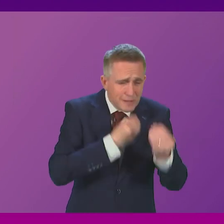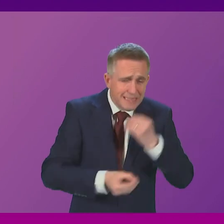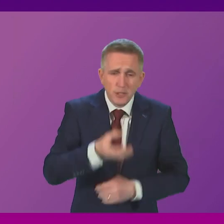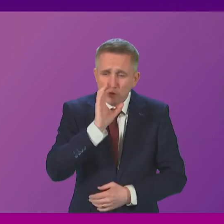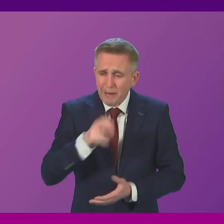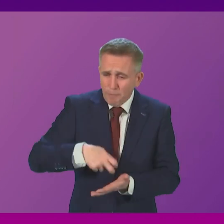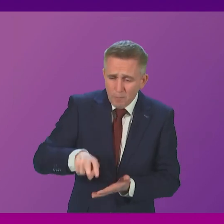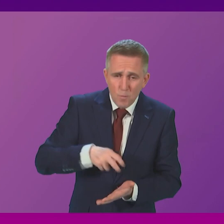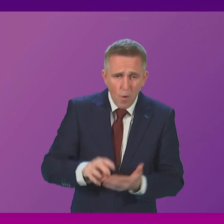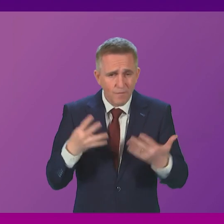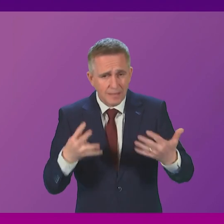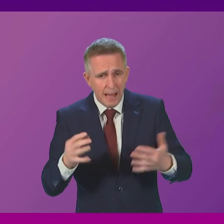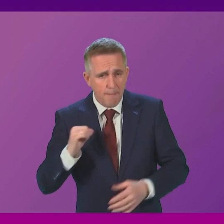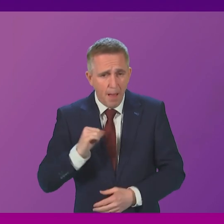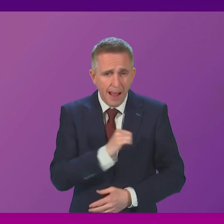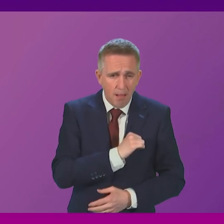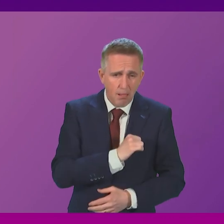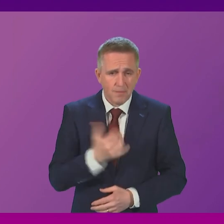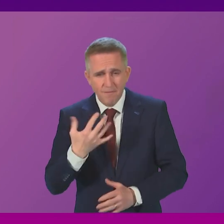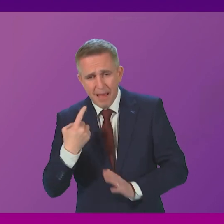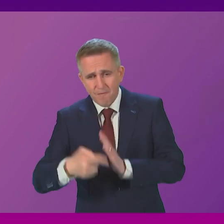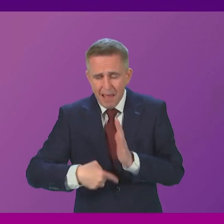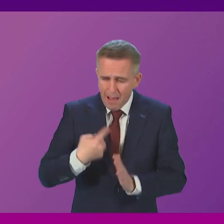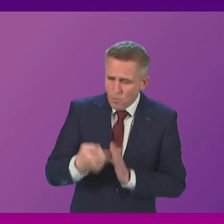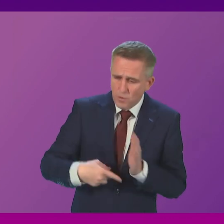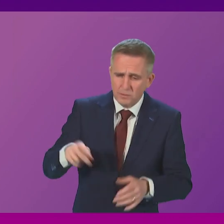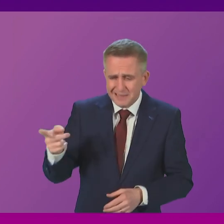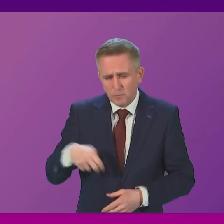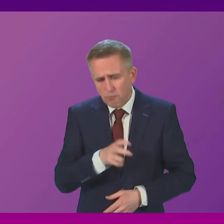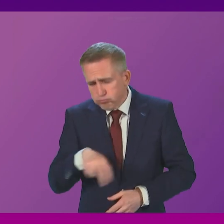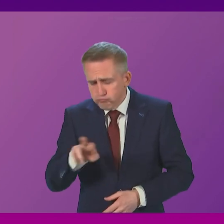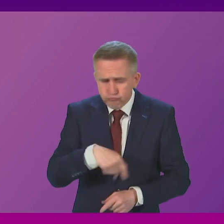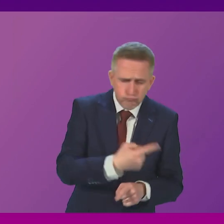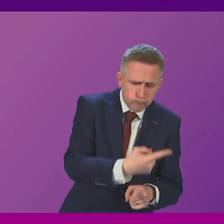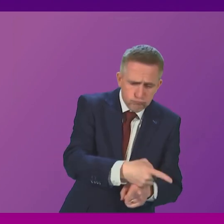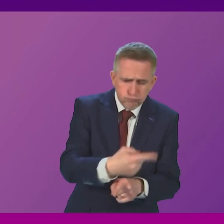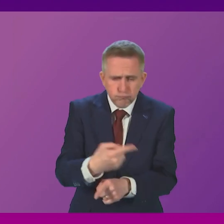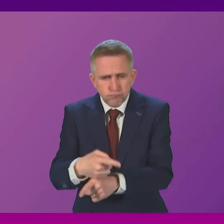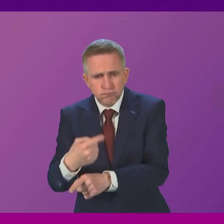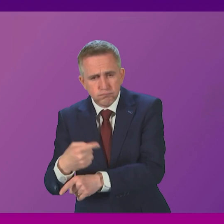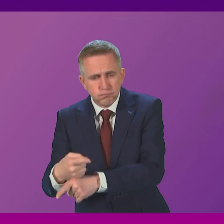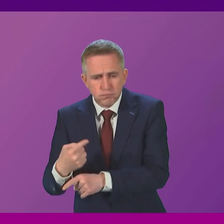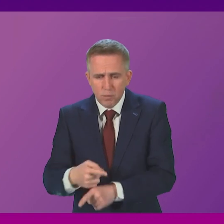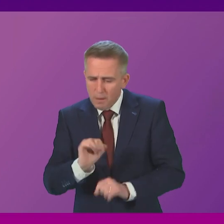nine miles over five hours, talking to young people along the way and engaging them in activities.